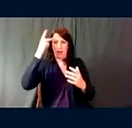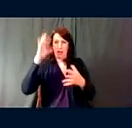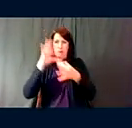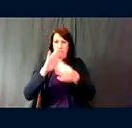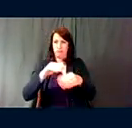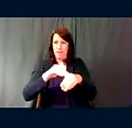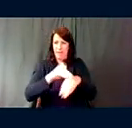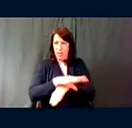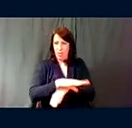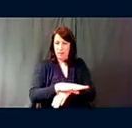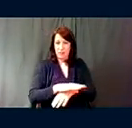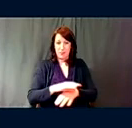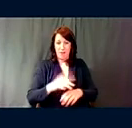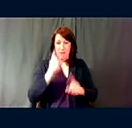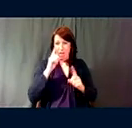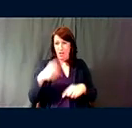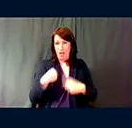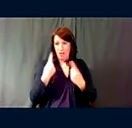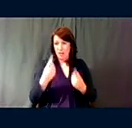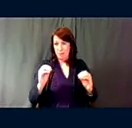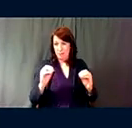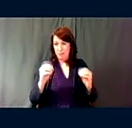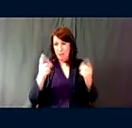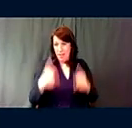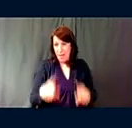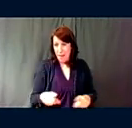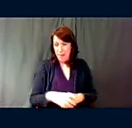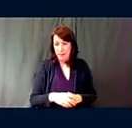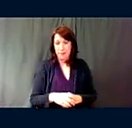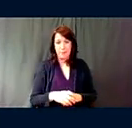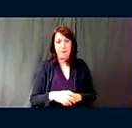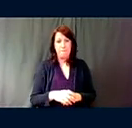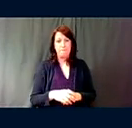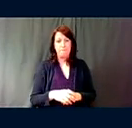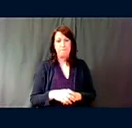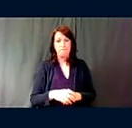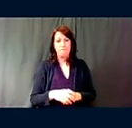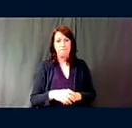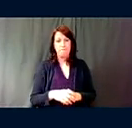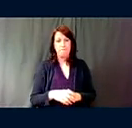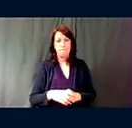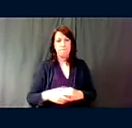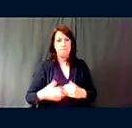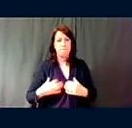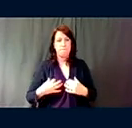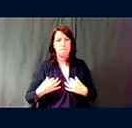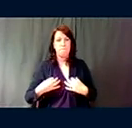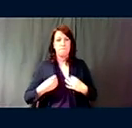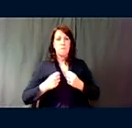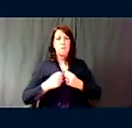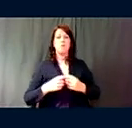NOTHING HAPPENED FOR A VERY LONG TIME. AND THEN WE CAN GO TO THE NEXT